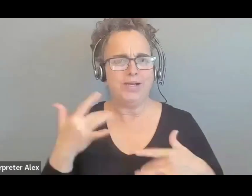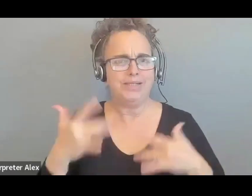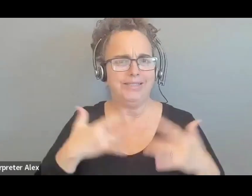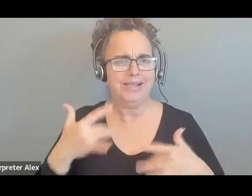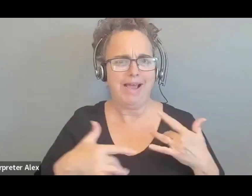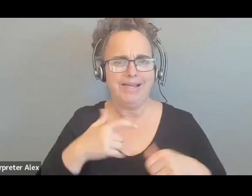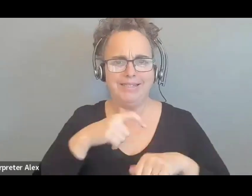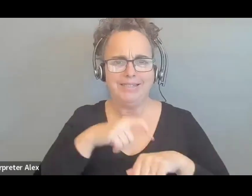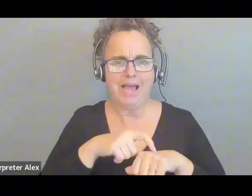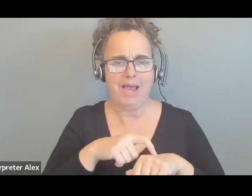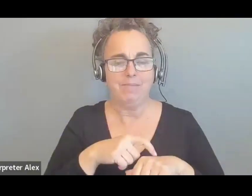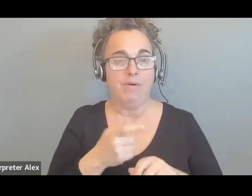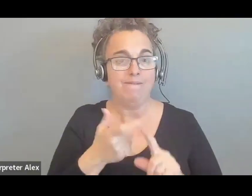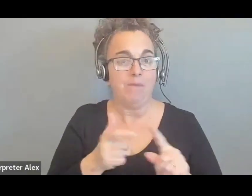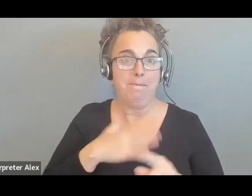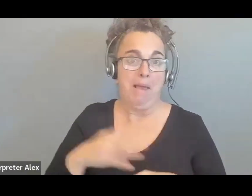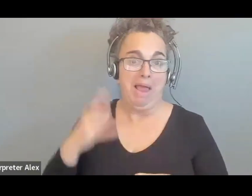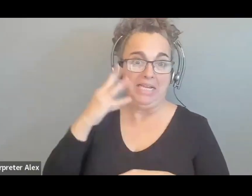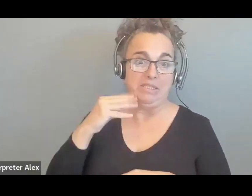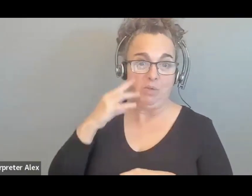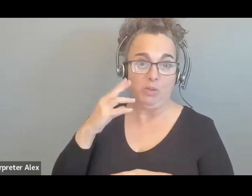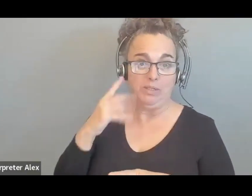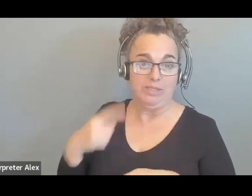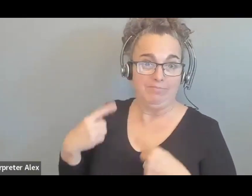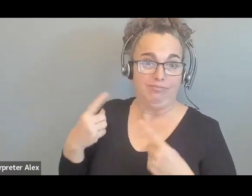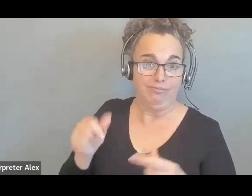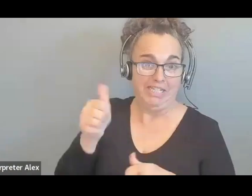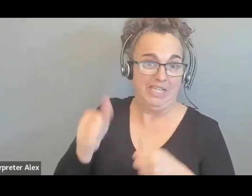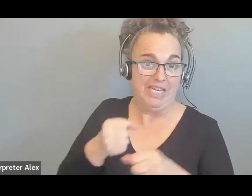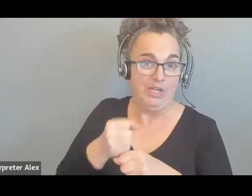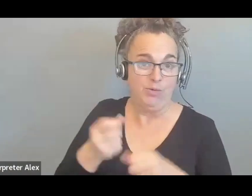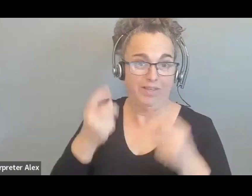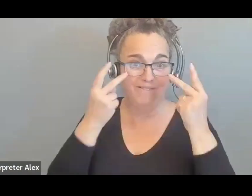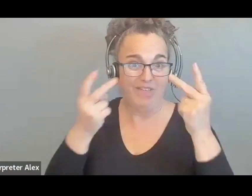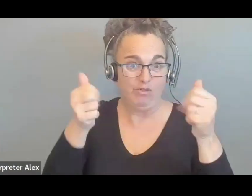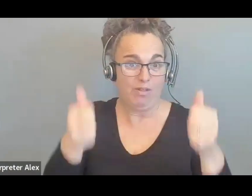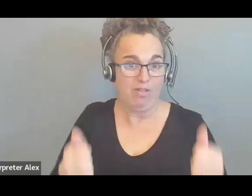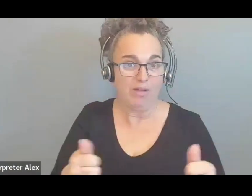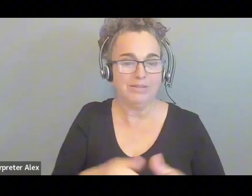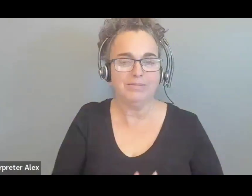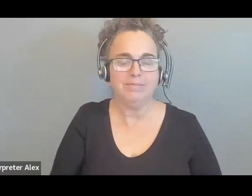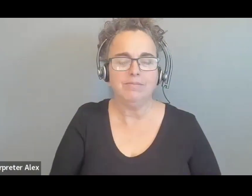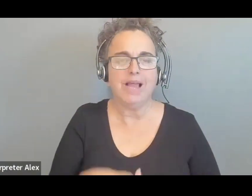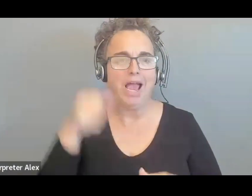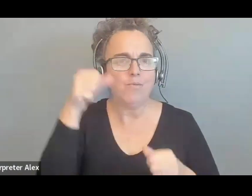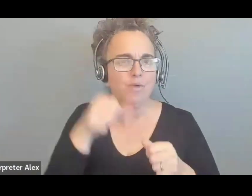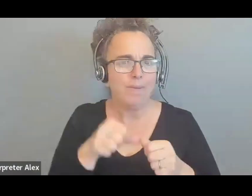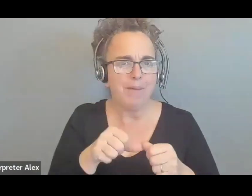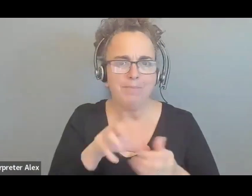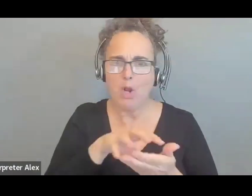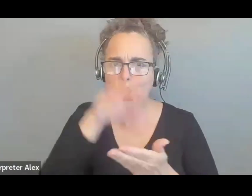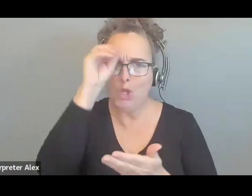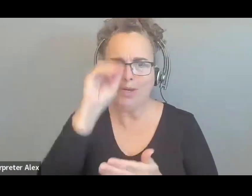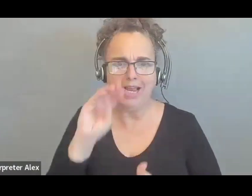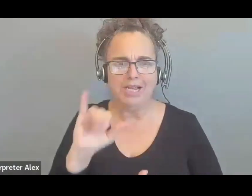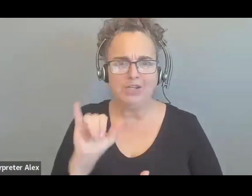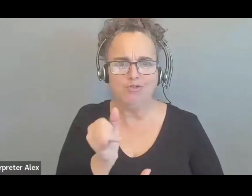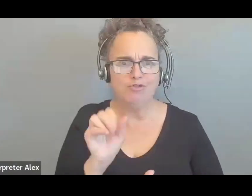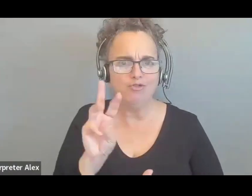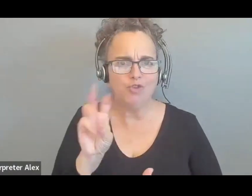I think to my own experience in 10 years of vision loss. And I remember first learning JAWS and the screen reader